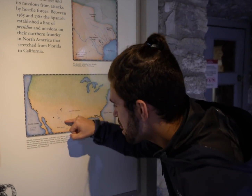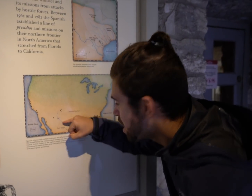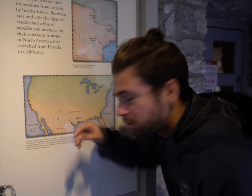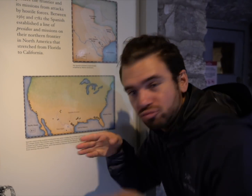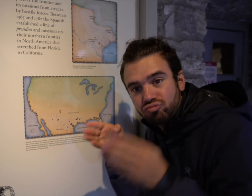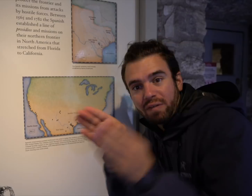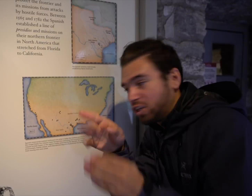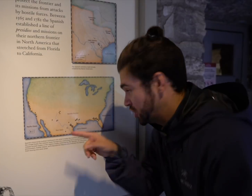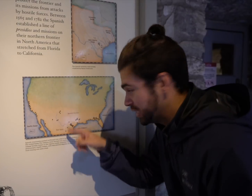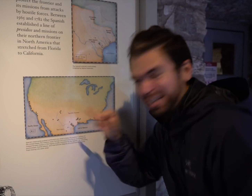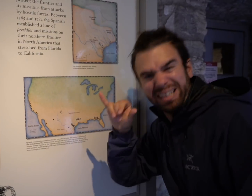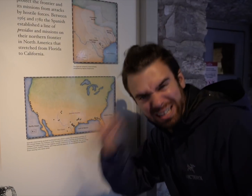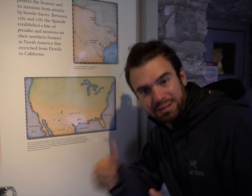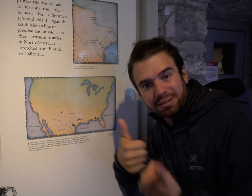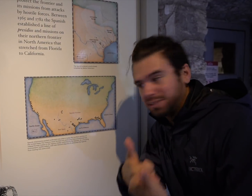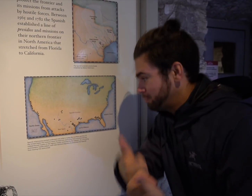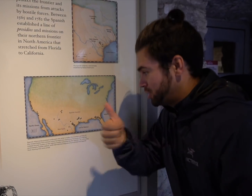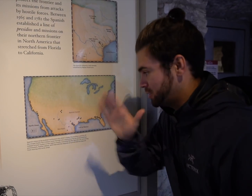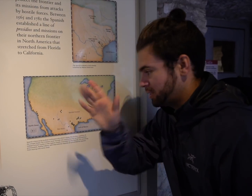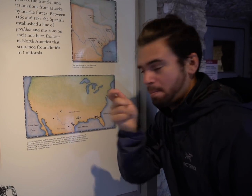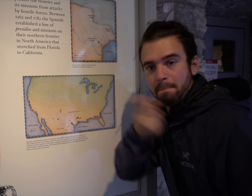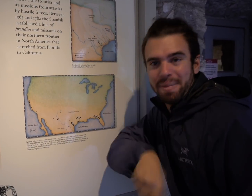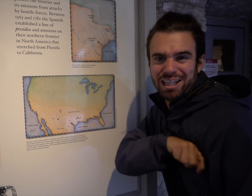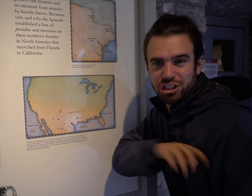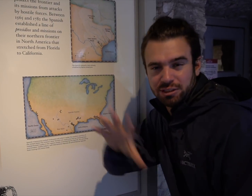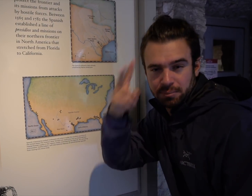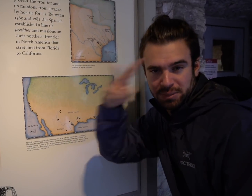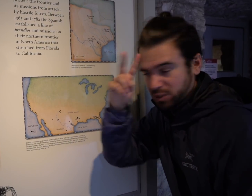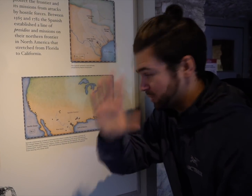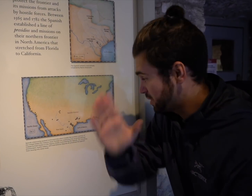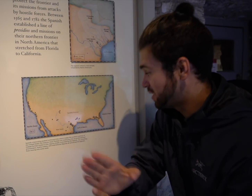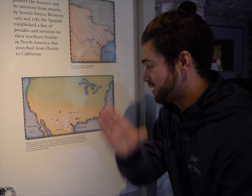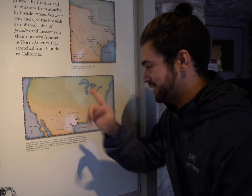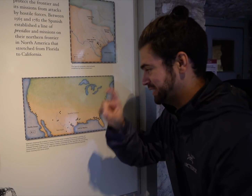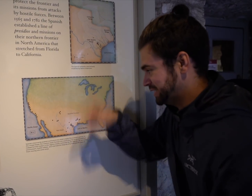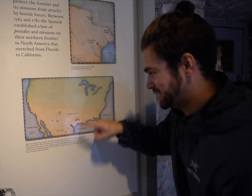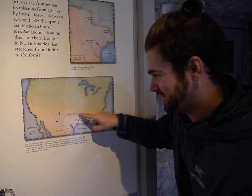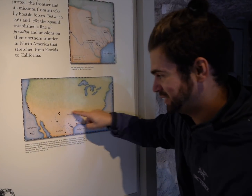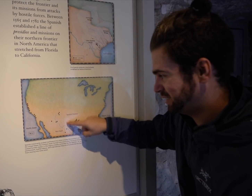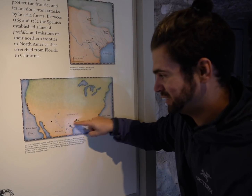You see the river between Mexico and Texas? It's separated from Mexico and Texas.